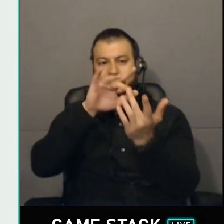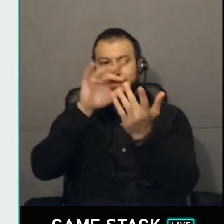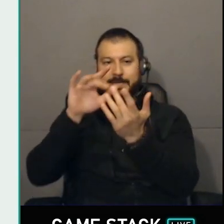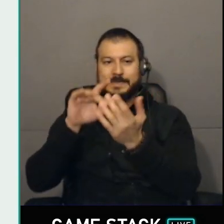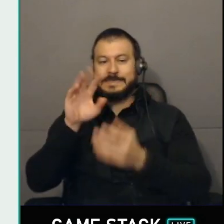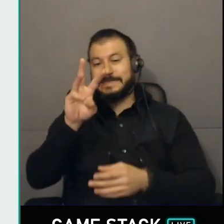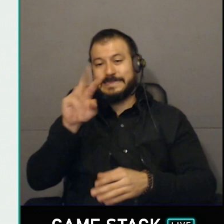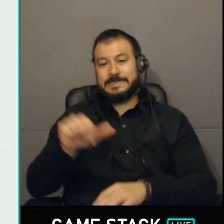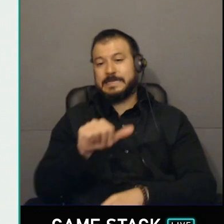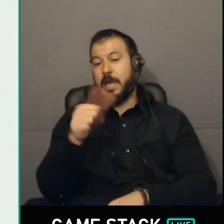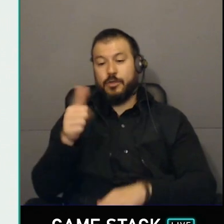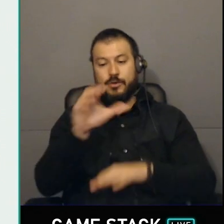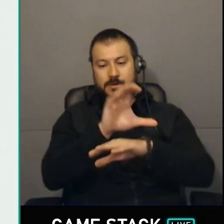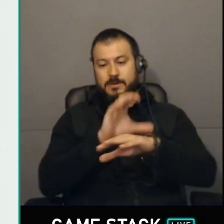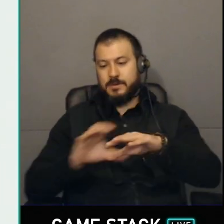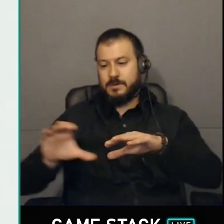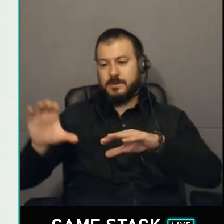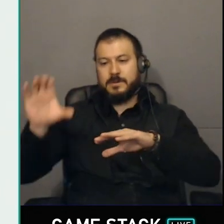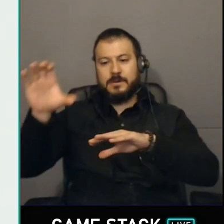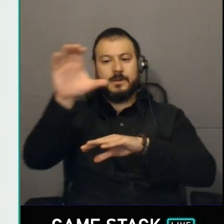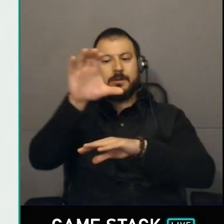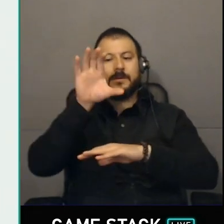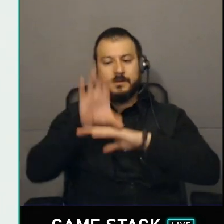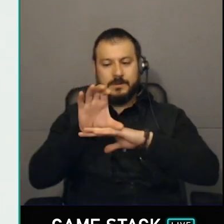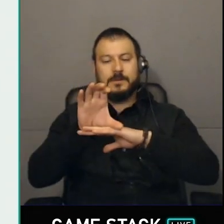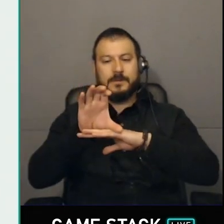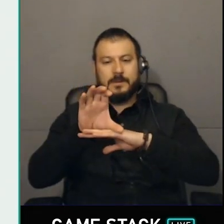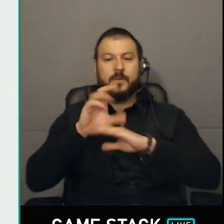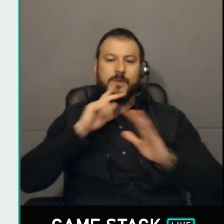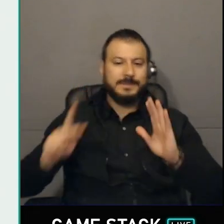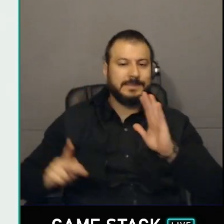so, we end up effectively doubling its inertia, and therefore